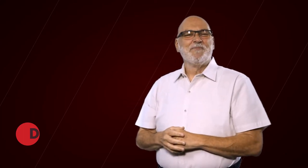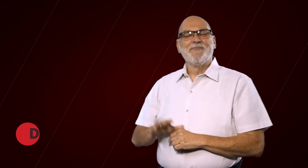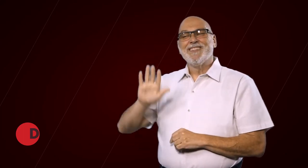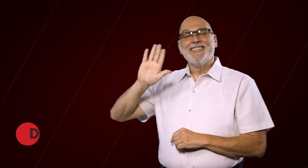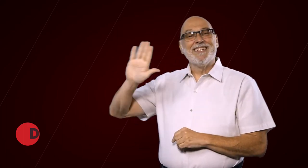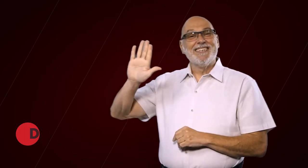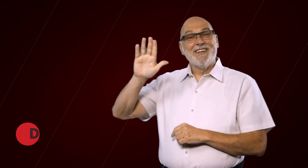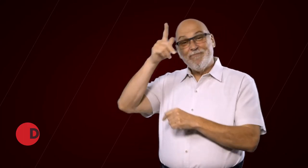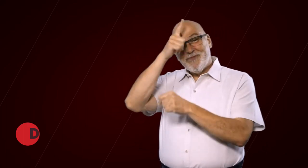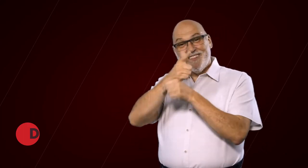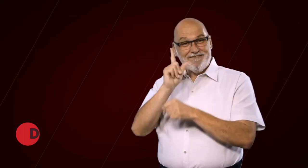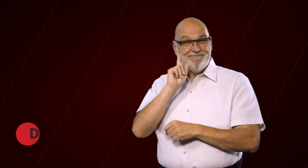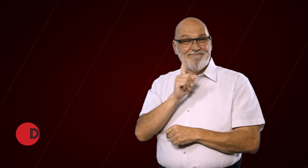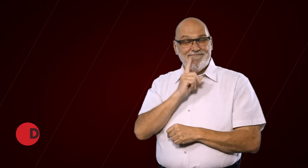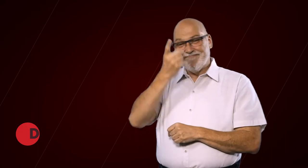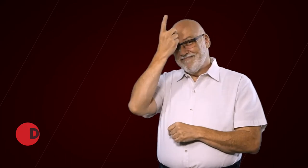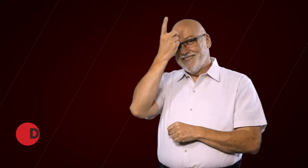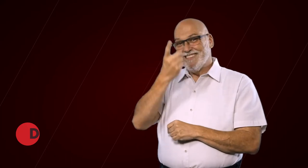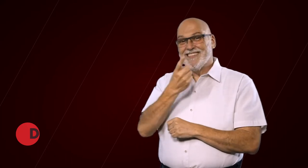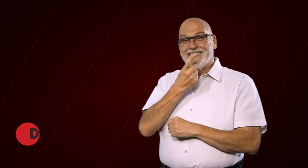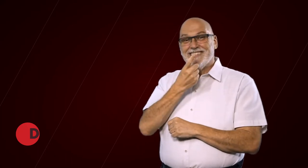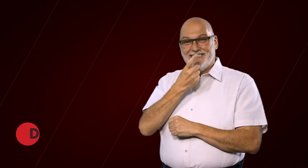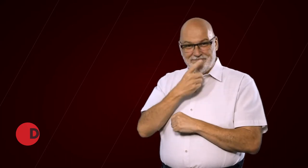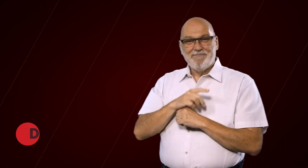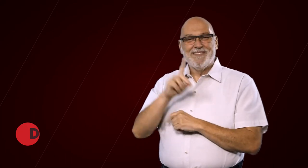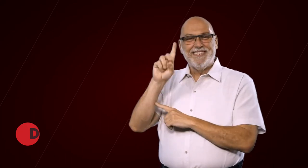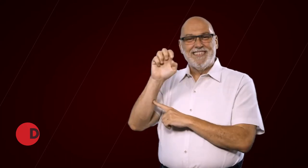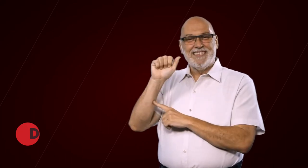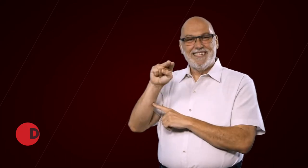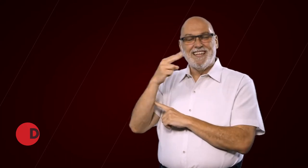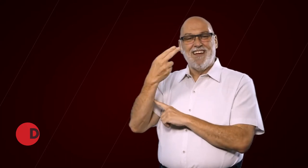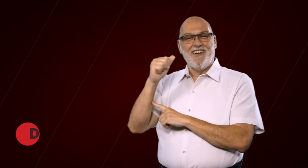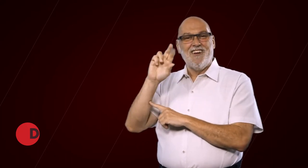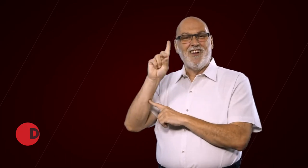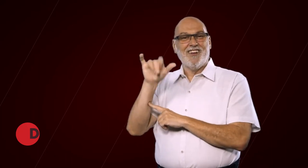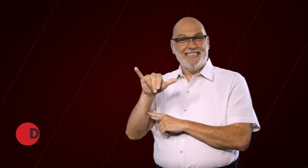His Deaf brother, Dean Hardy,